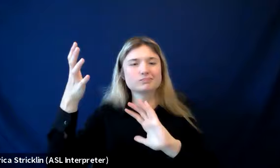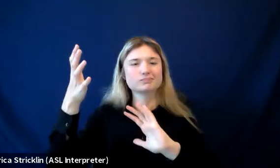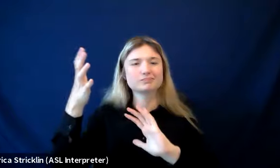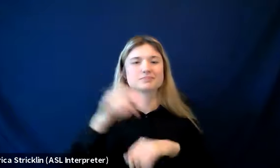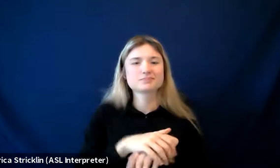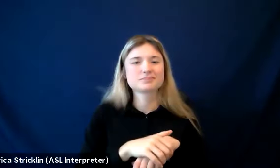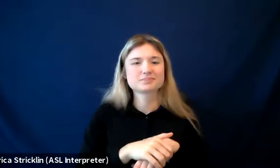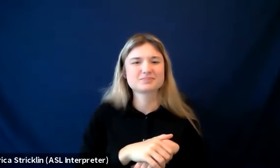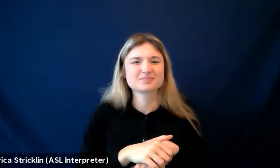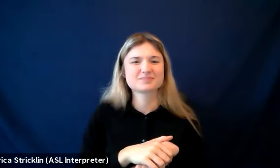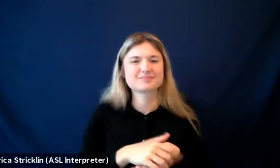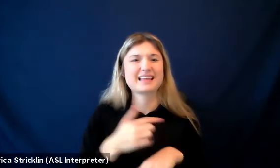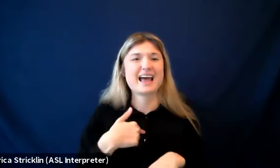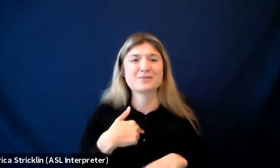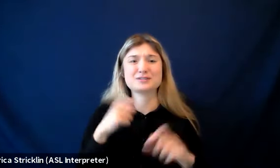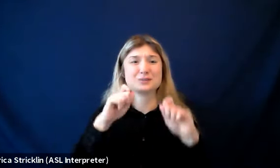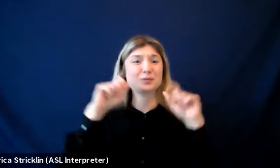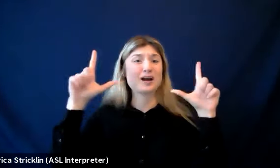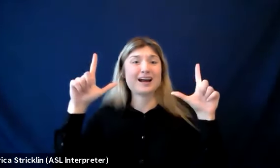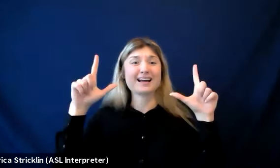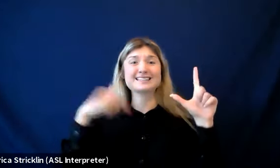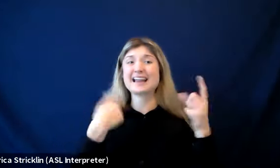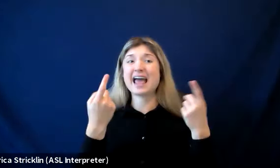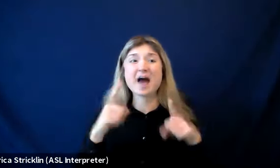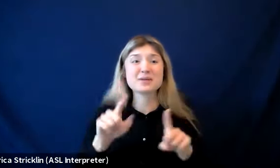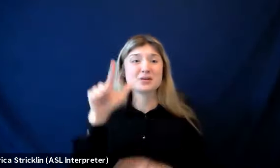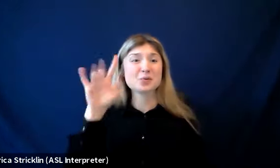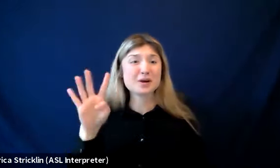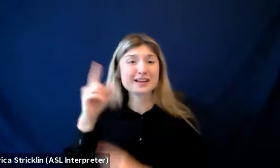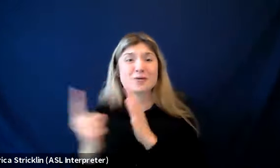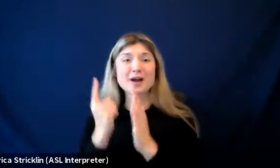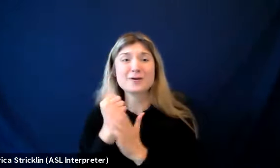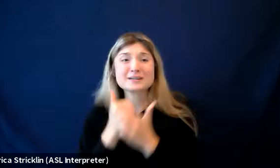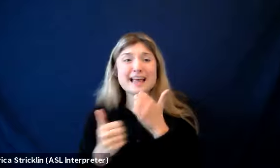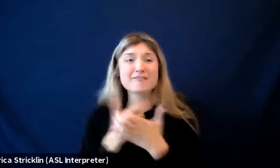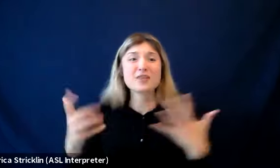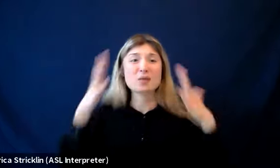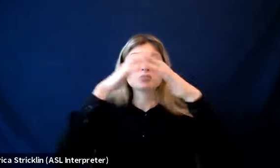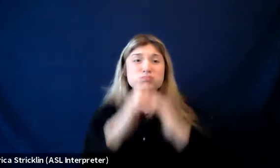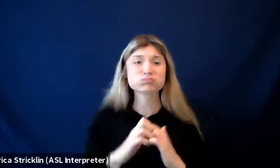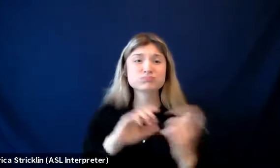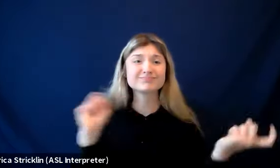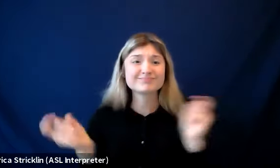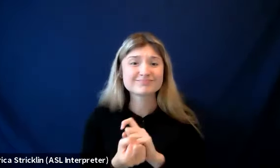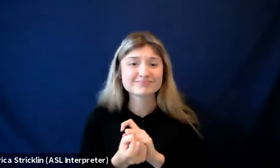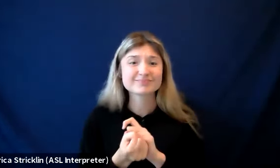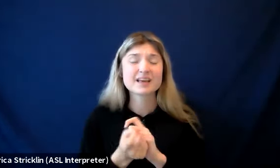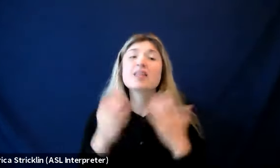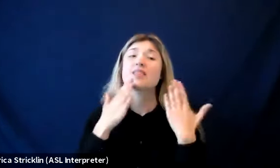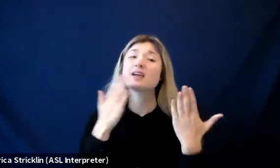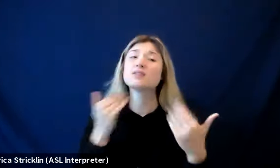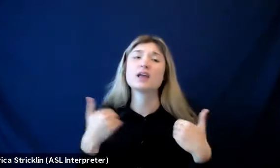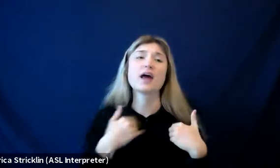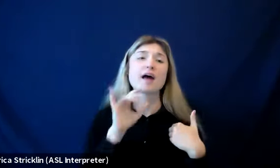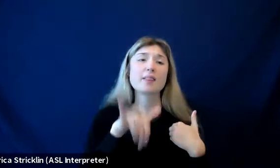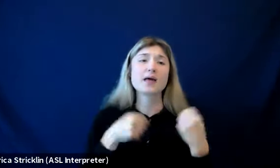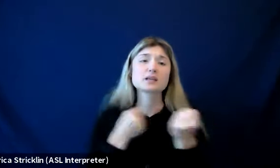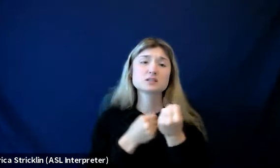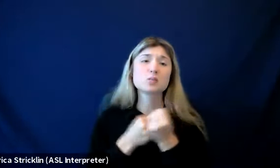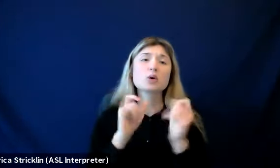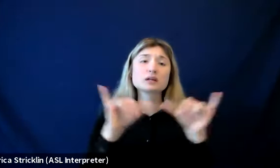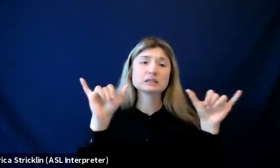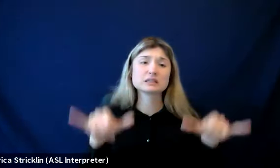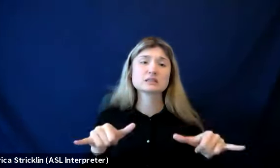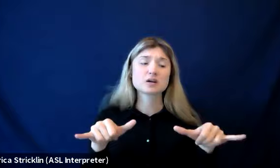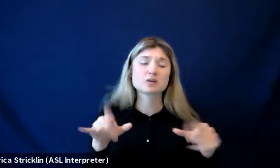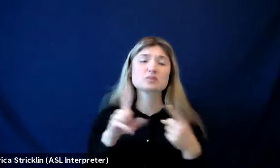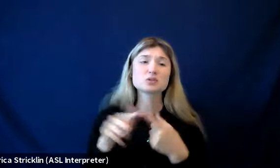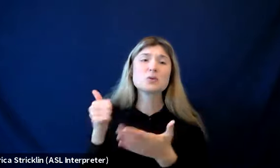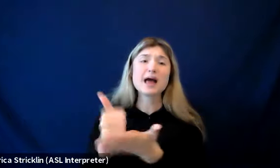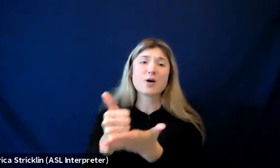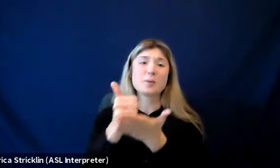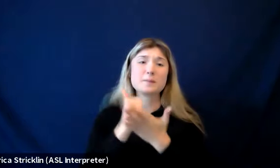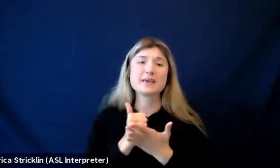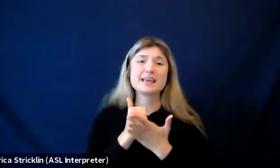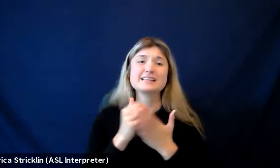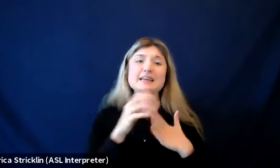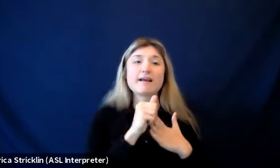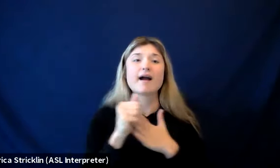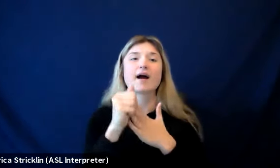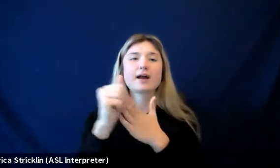a surprise. It was unknown. It happened within 24 hours that everything came crashing down. And thankfully I had that support system to help me, and to drive me where I needed to go because without them.